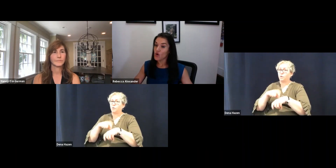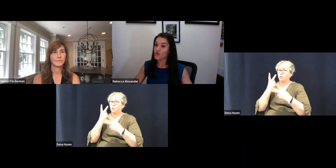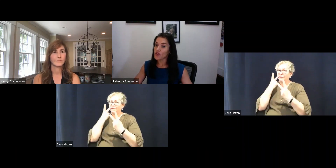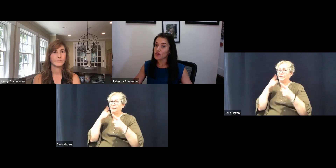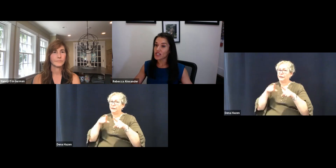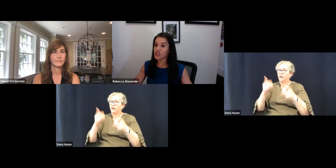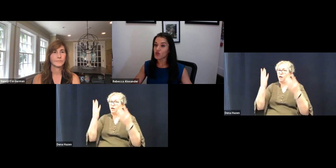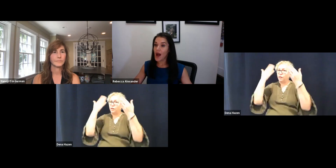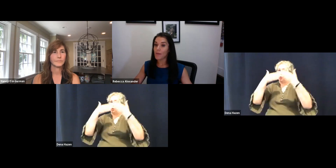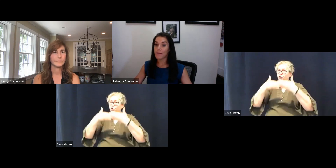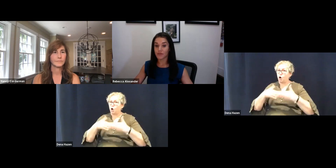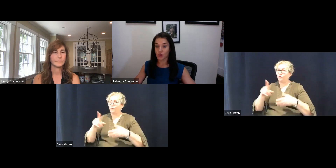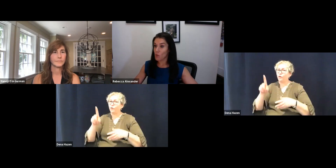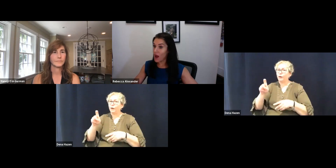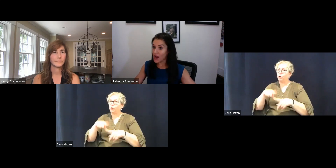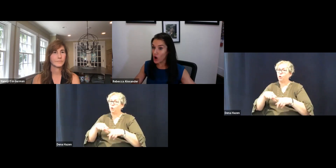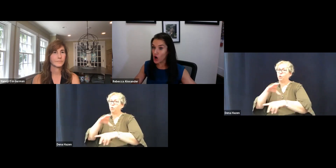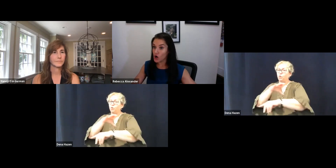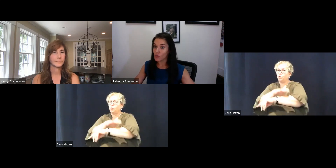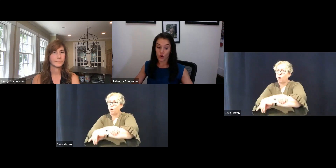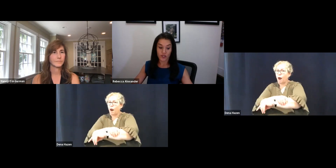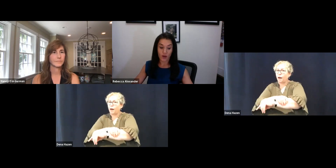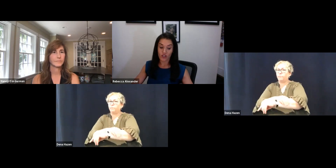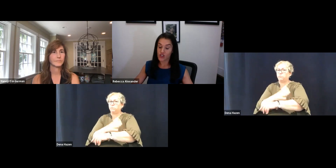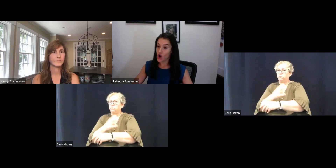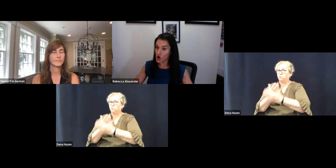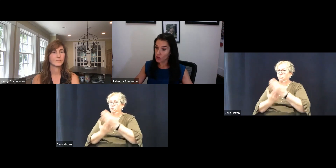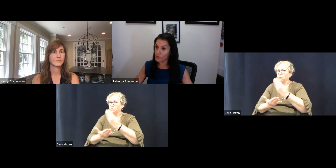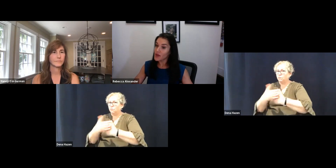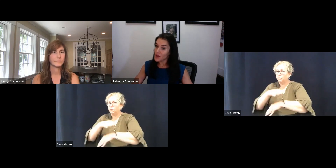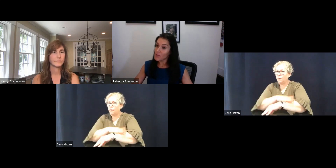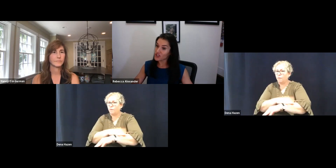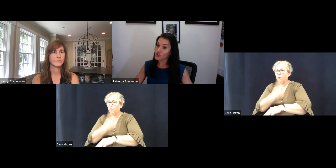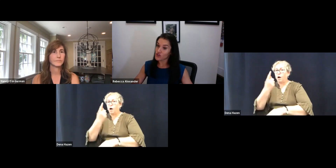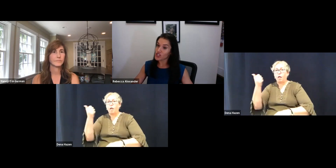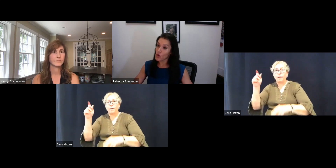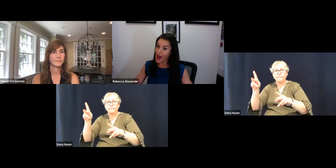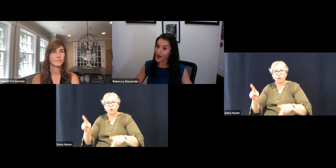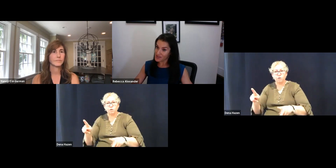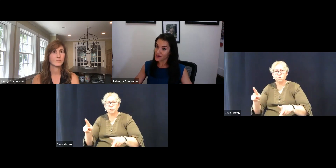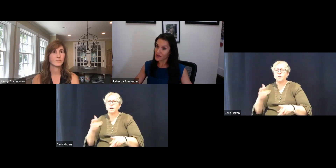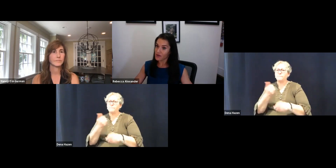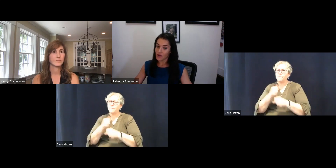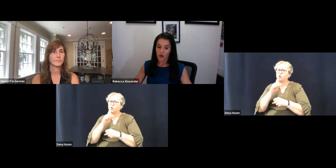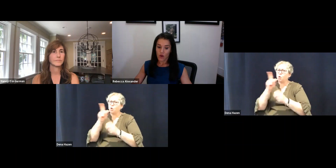So if you need to grab my arm or someone's arm, make sure that you ask.